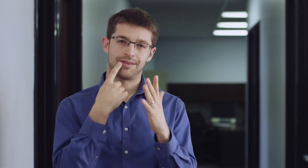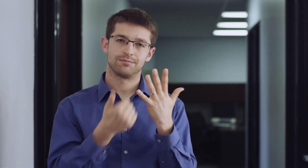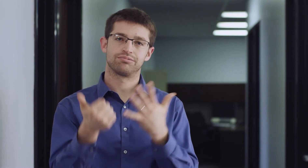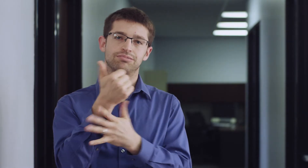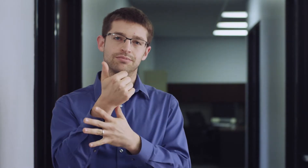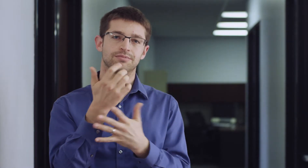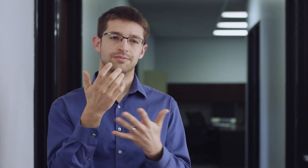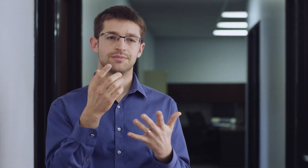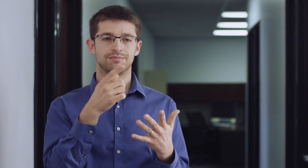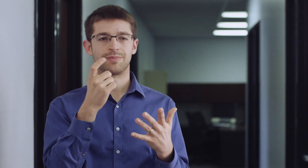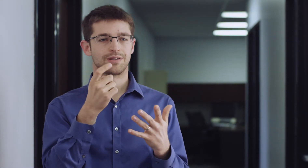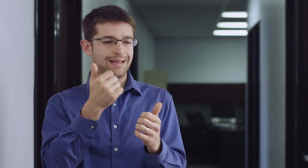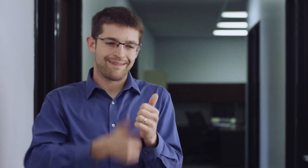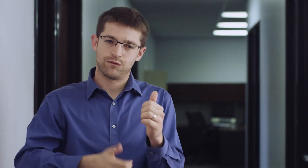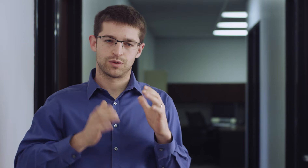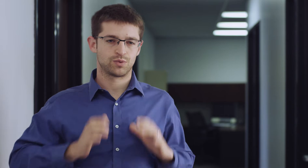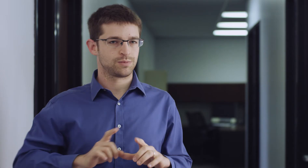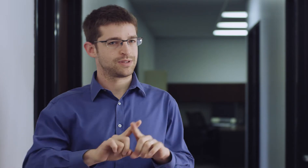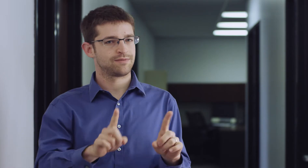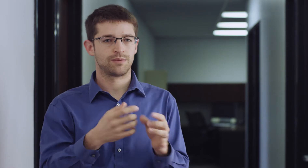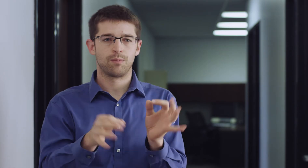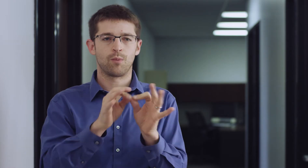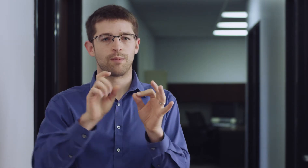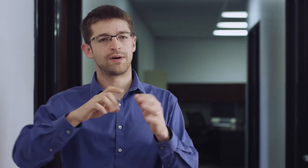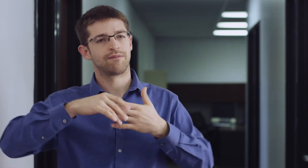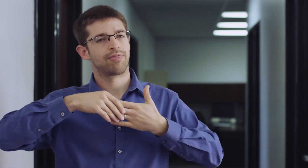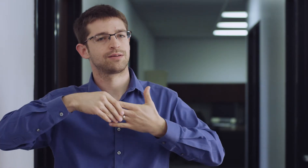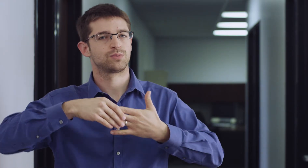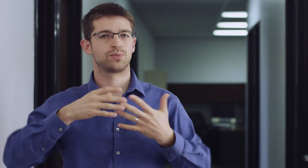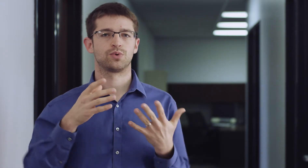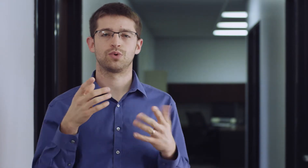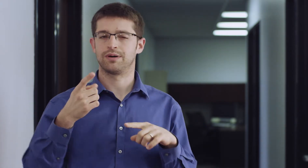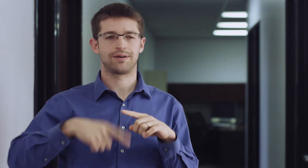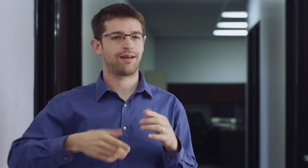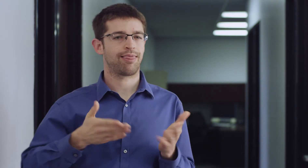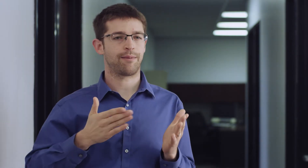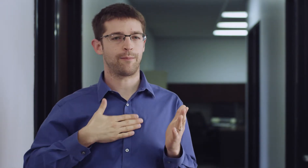People skills, i think are critical. Every consumer is different and as an interpreter, I have to be flexible.